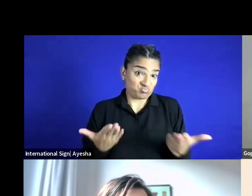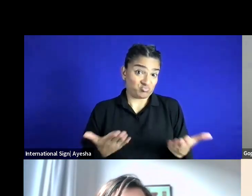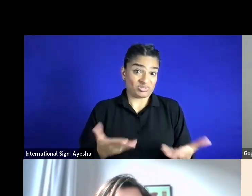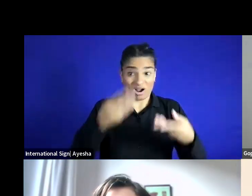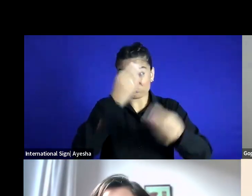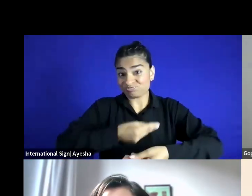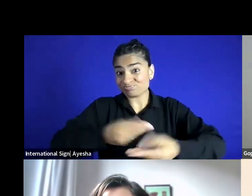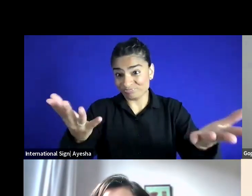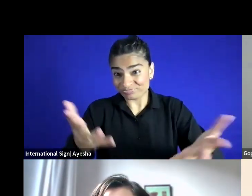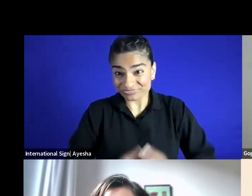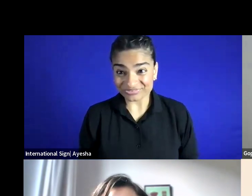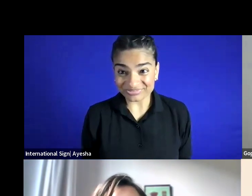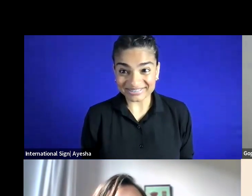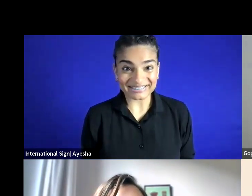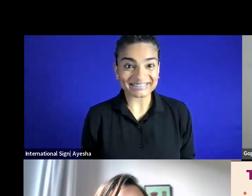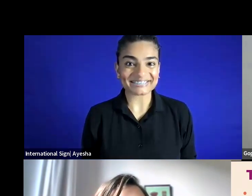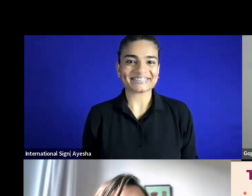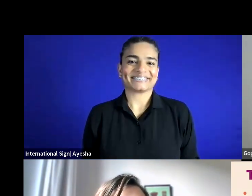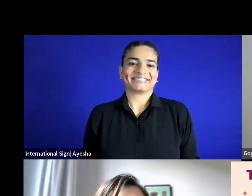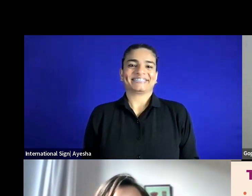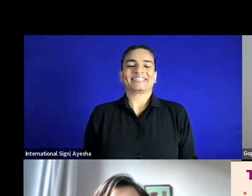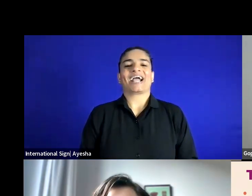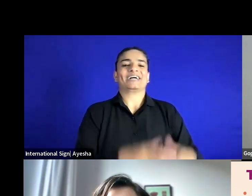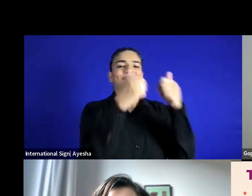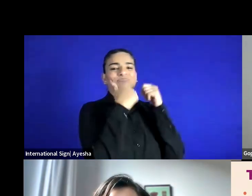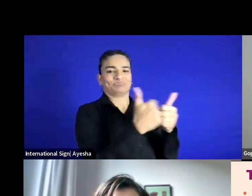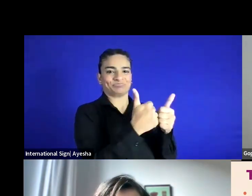Okay. We're getting started with what to do.